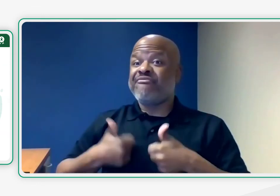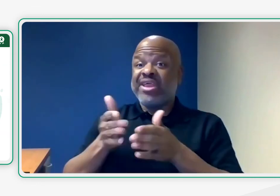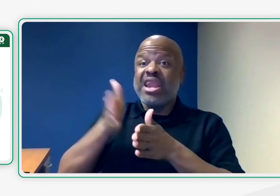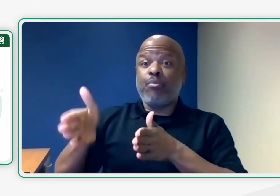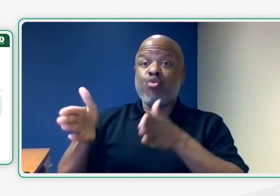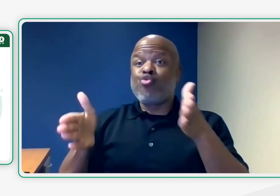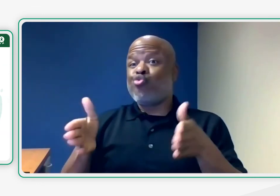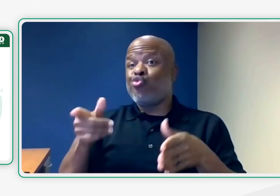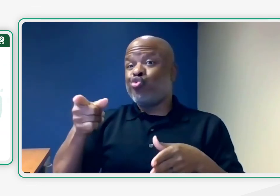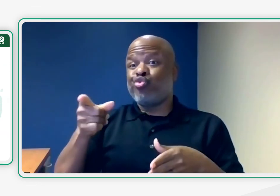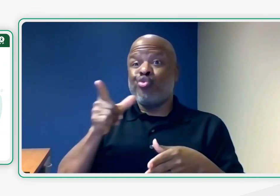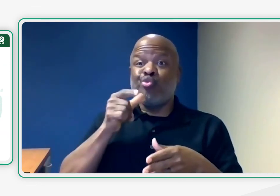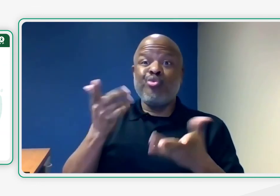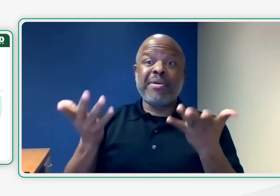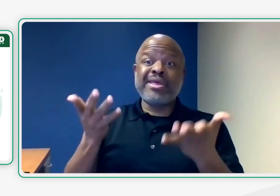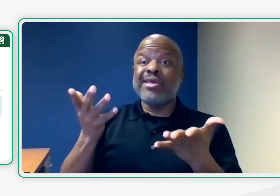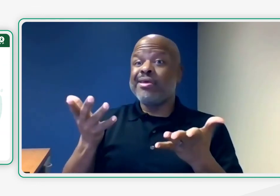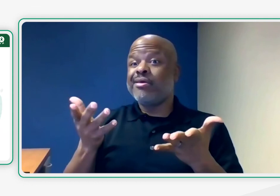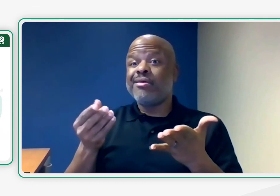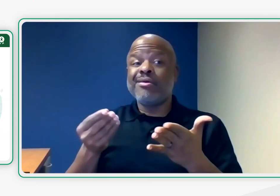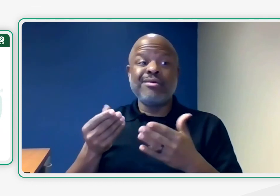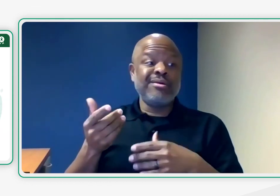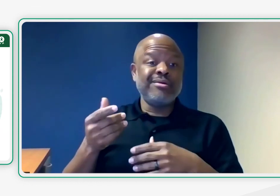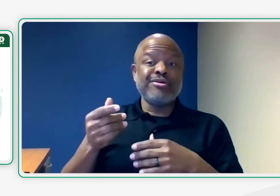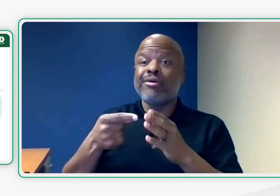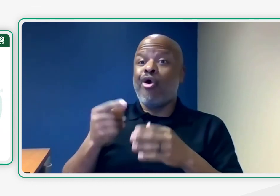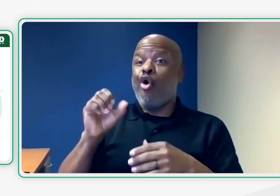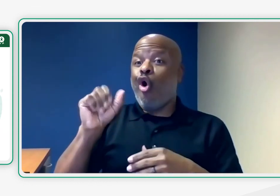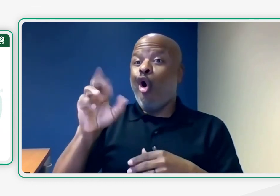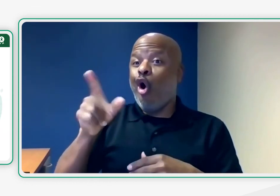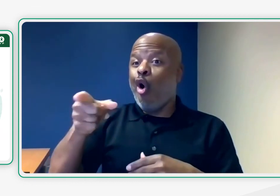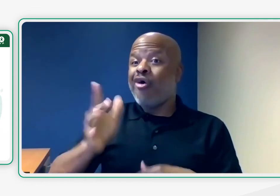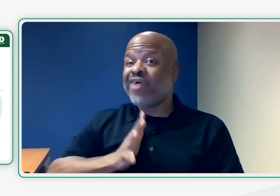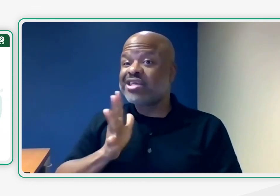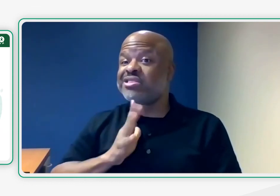Also, we want to think about the financial memory. Now, right, you might live with neighbors.